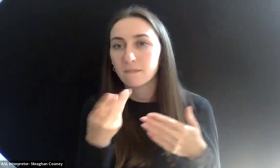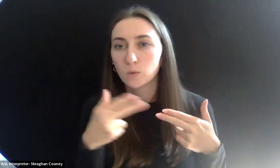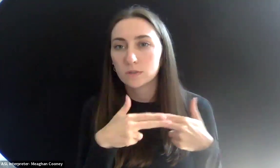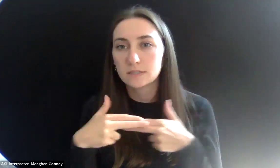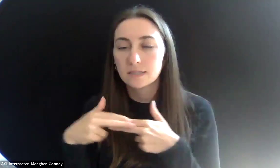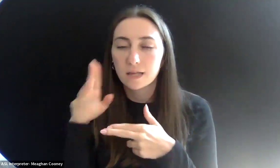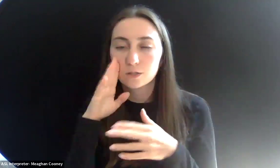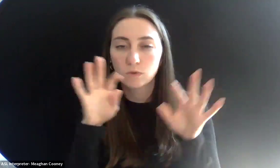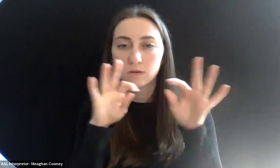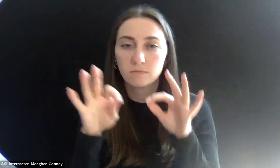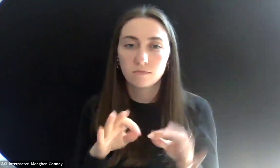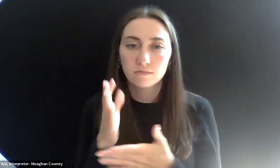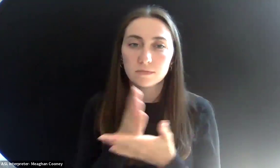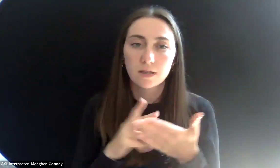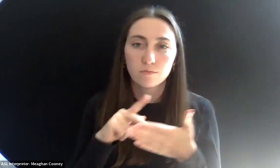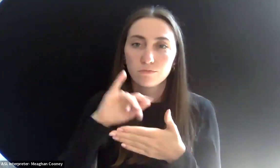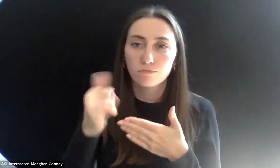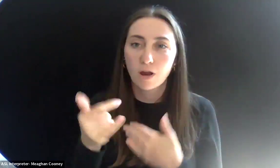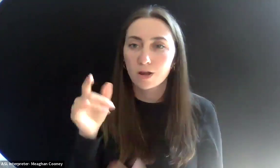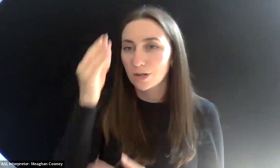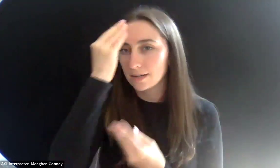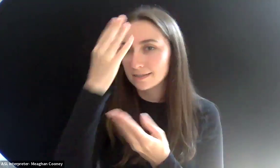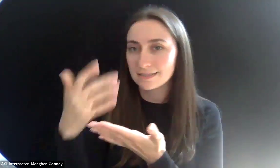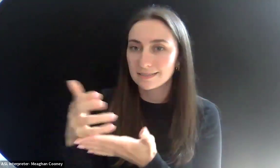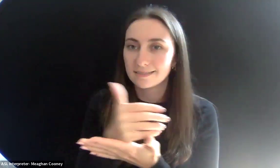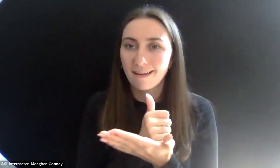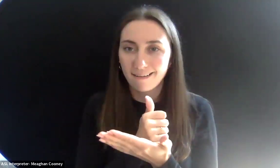project data that MEPA has gathered based on the output